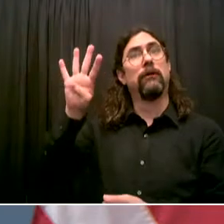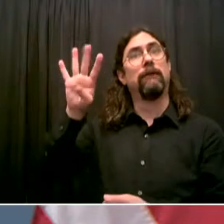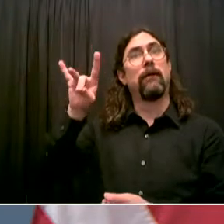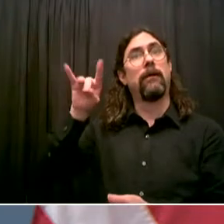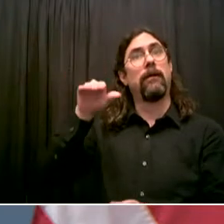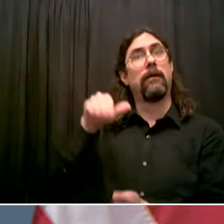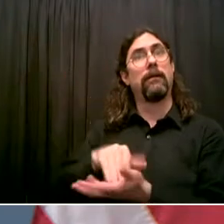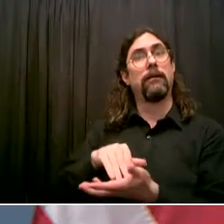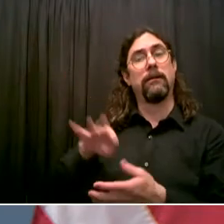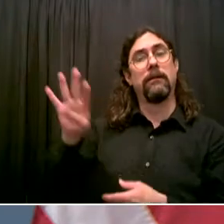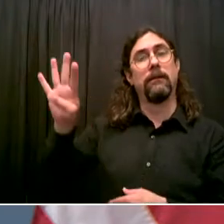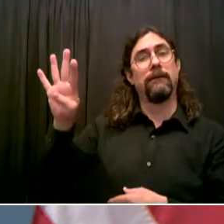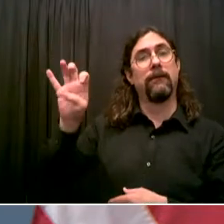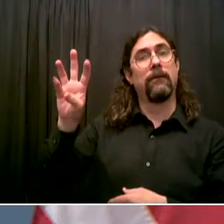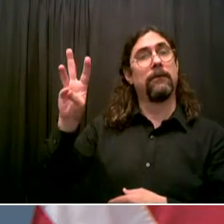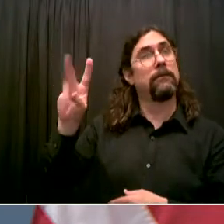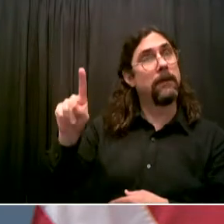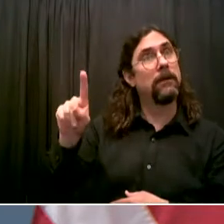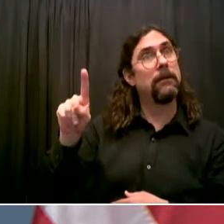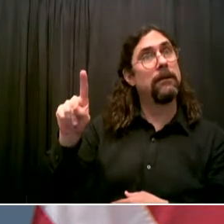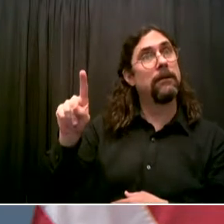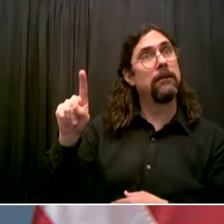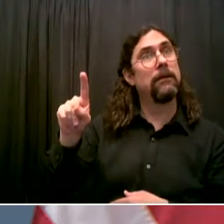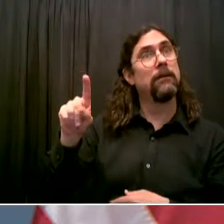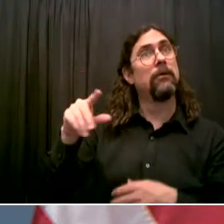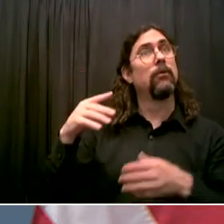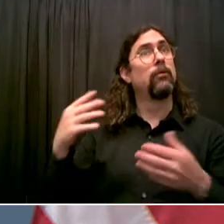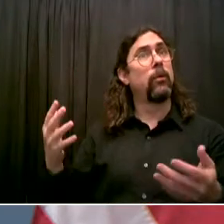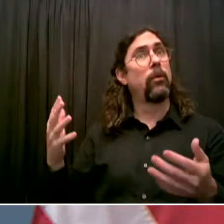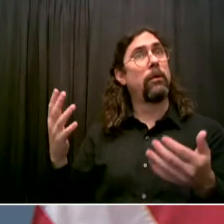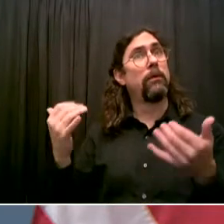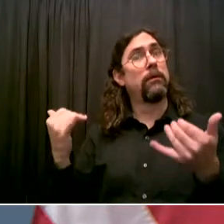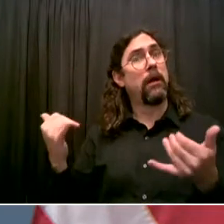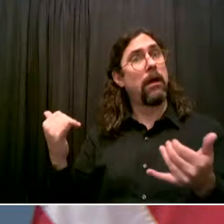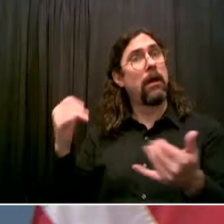DRAMATIC DROP, THE,ER IS